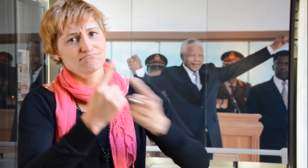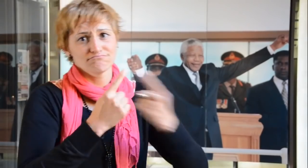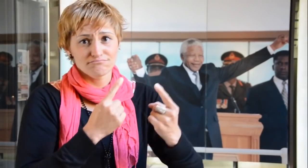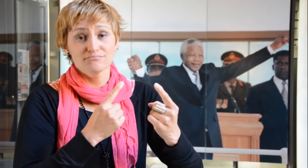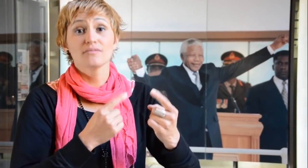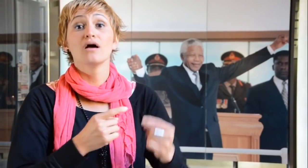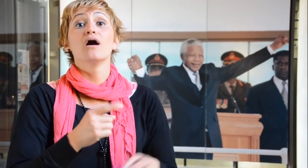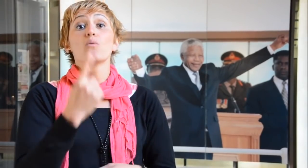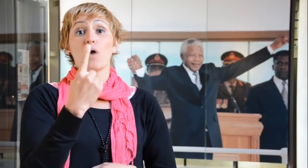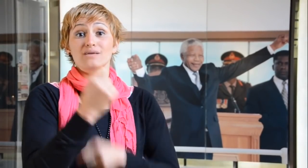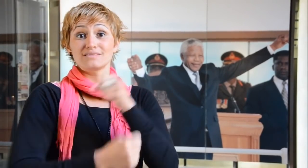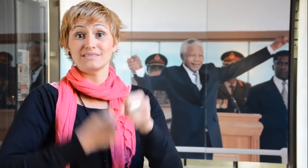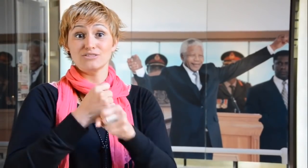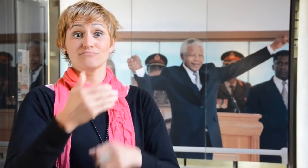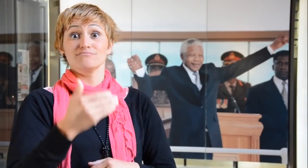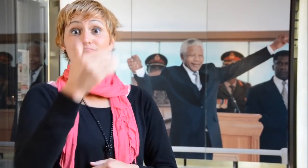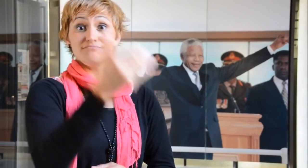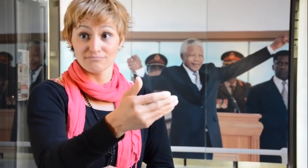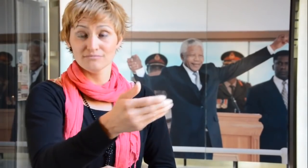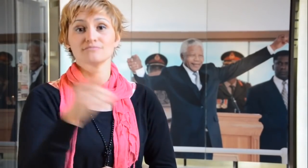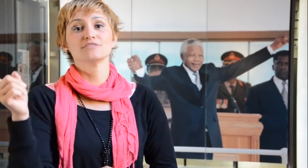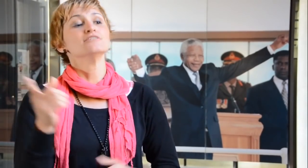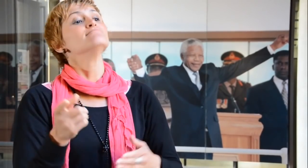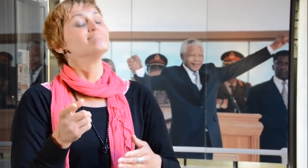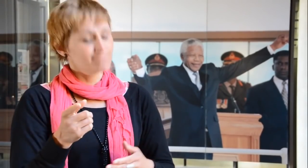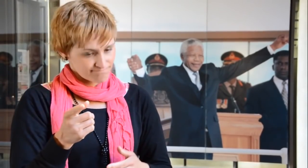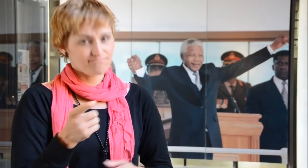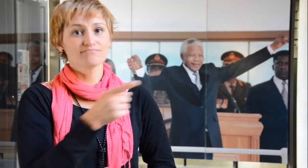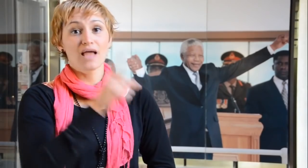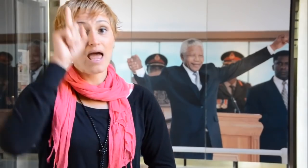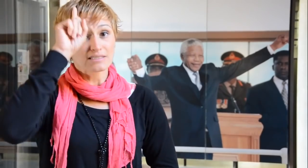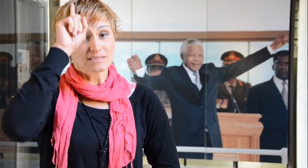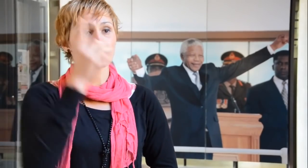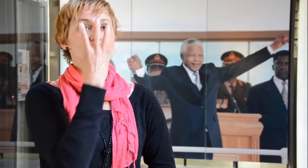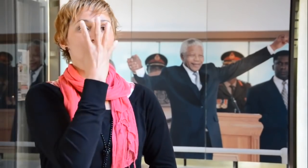to start dialogue. A year later, de Klerk approved for Nelson